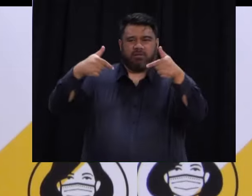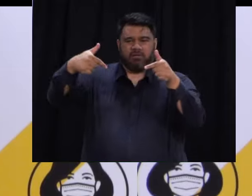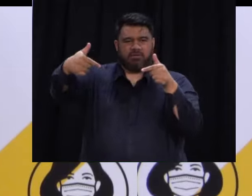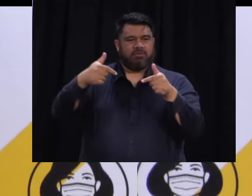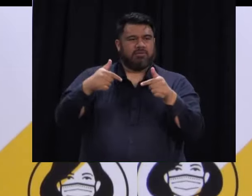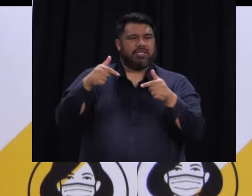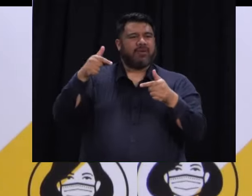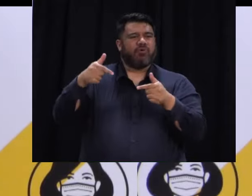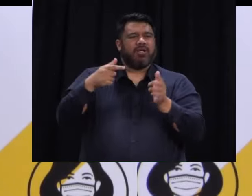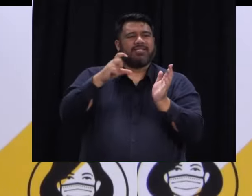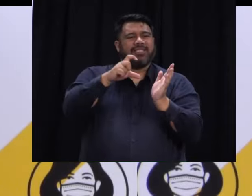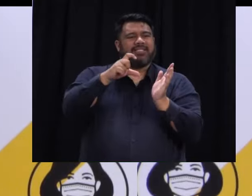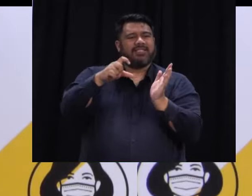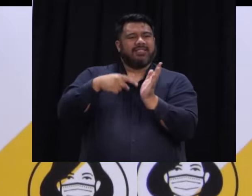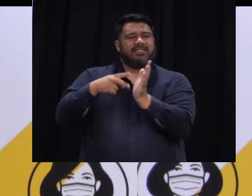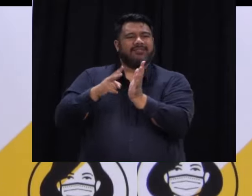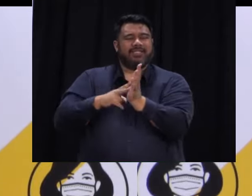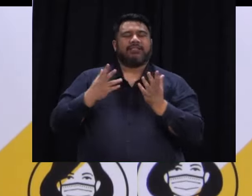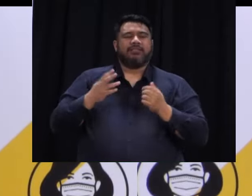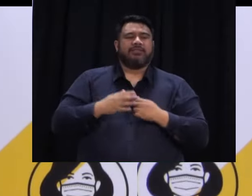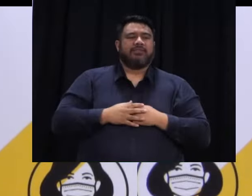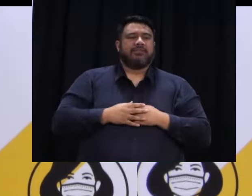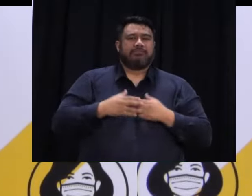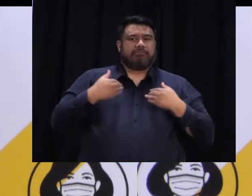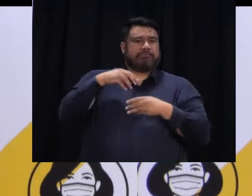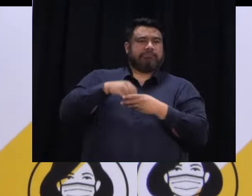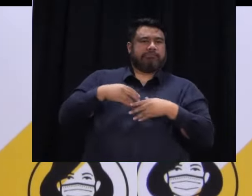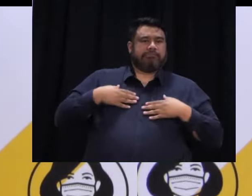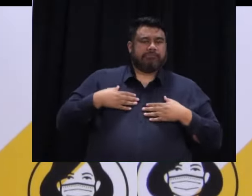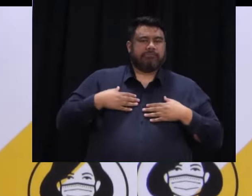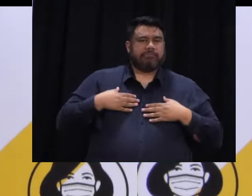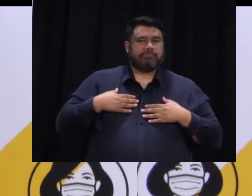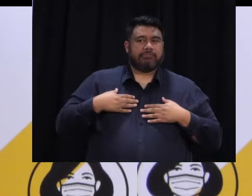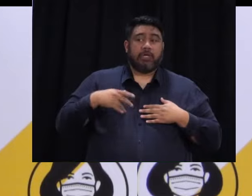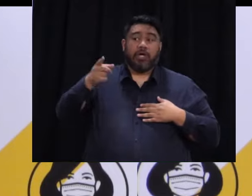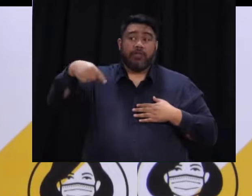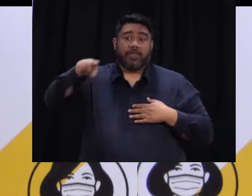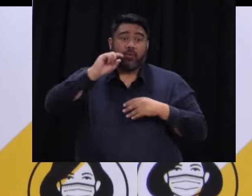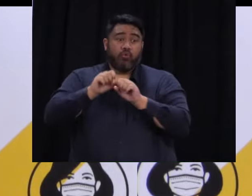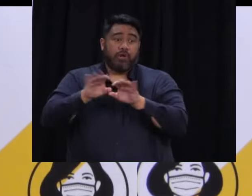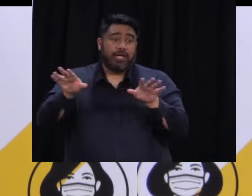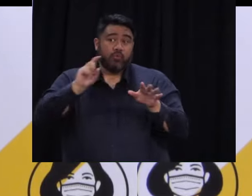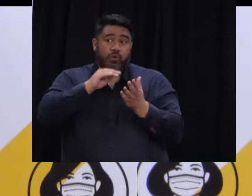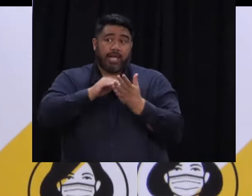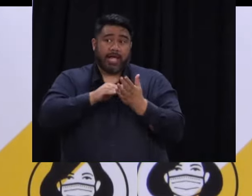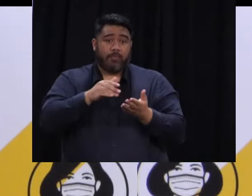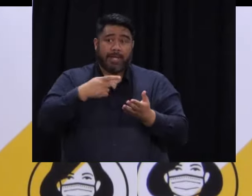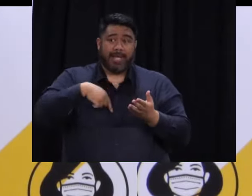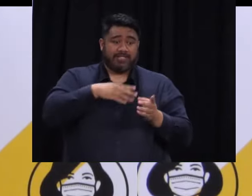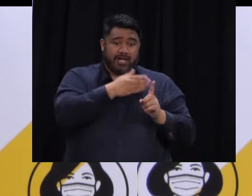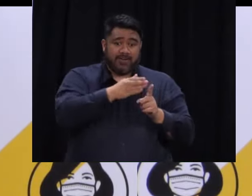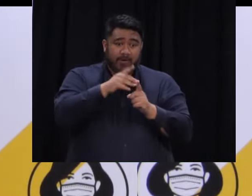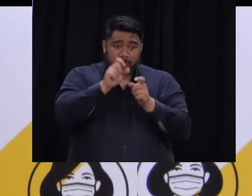by Auckland Regional Public Health Service. They have got a team working with employs that CCTV footage. I would have to